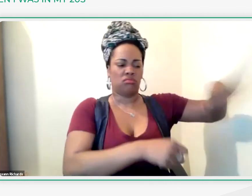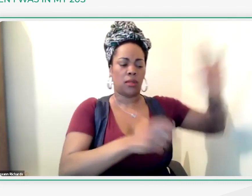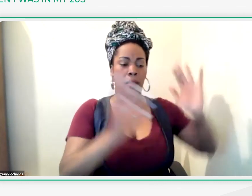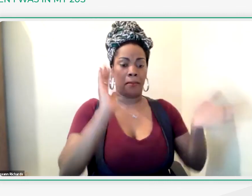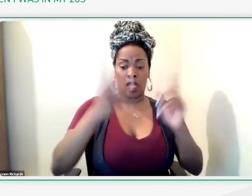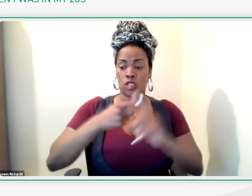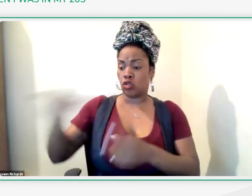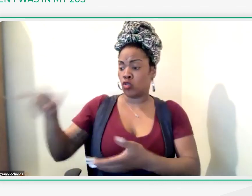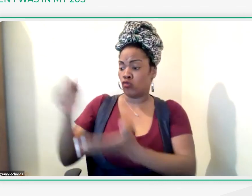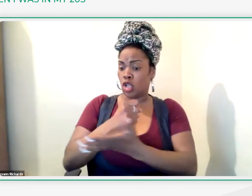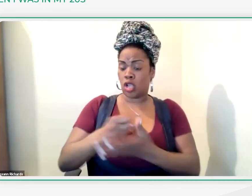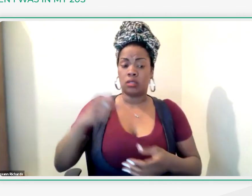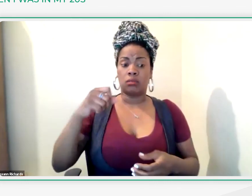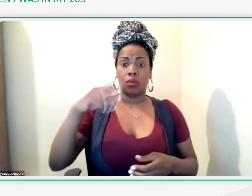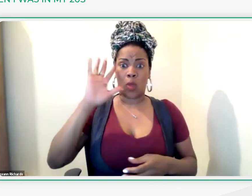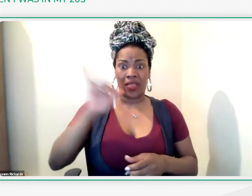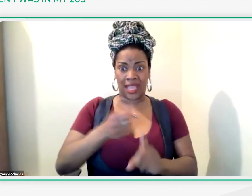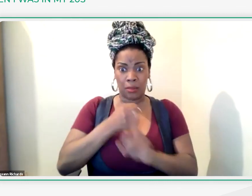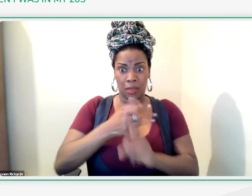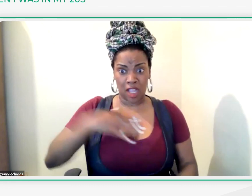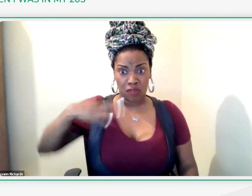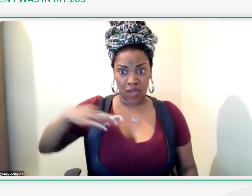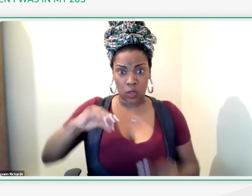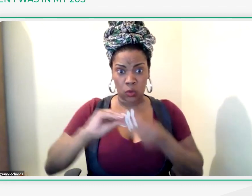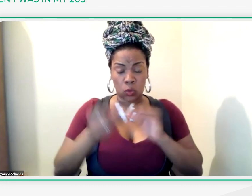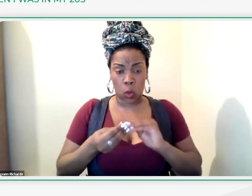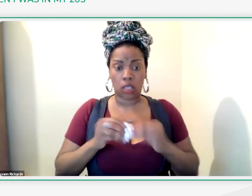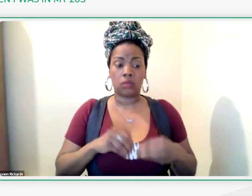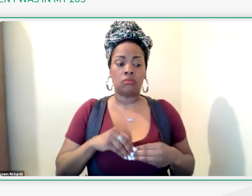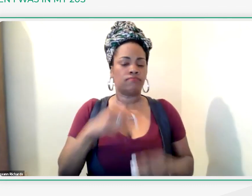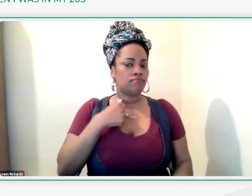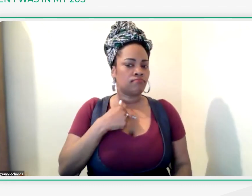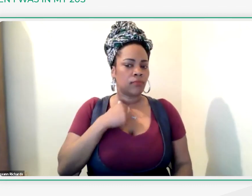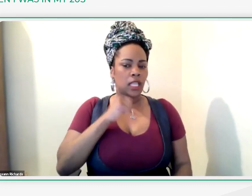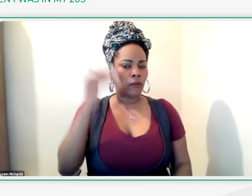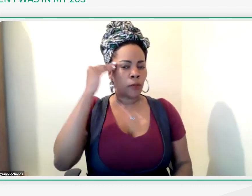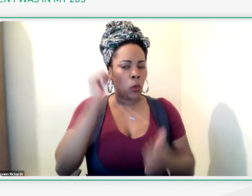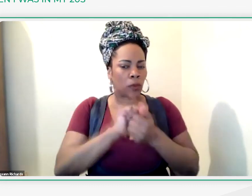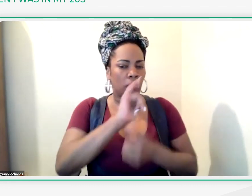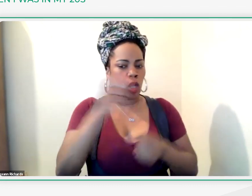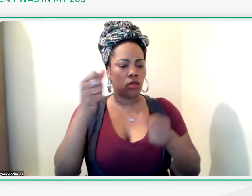So I'm not super familiar with selling a car.